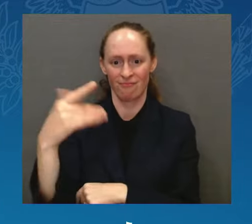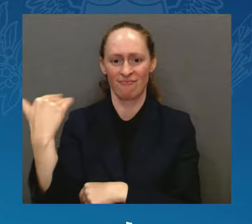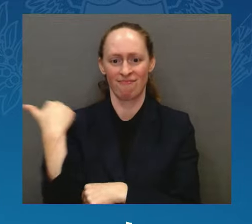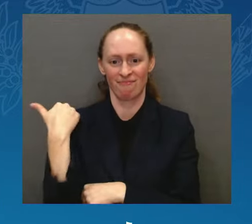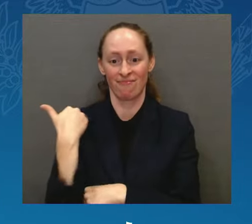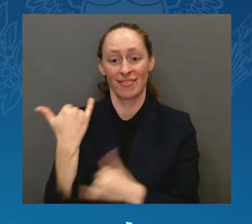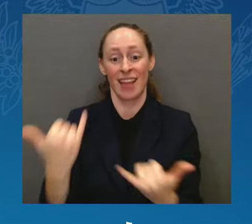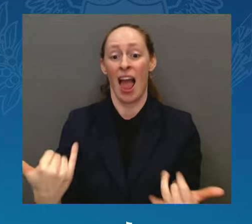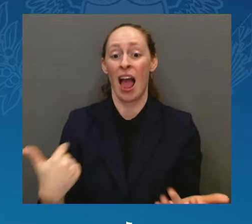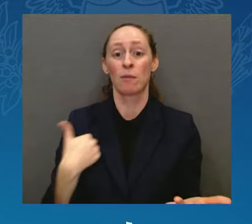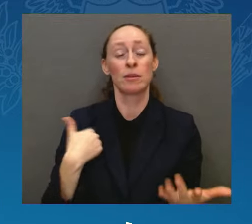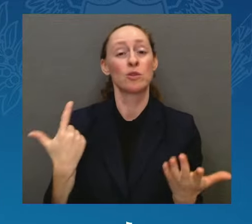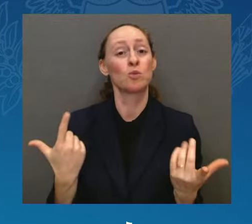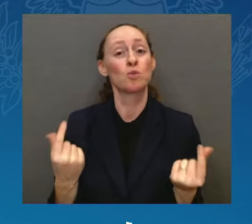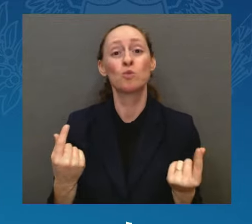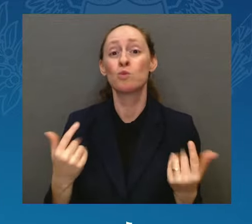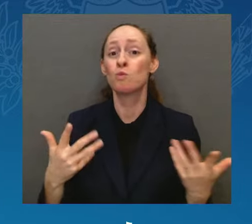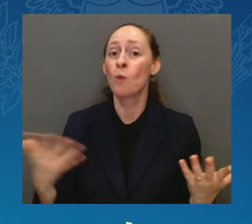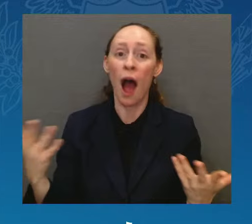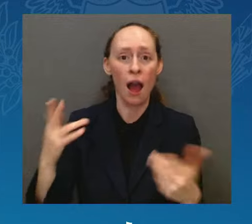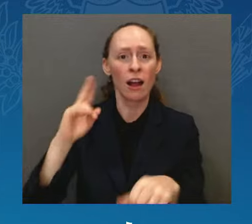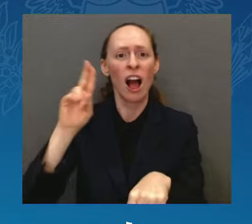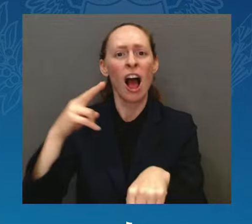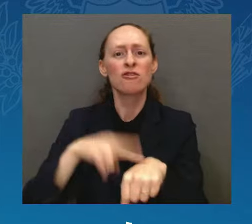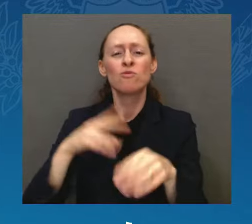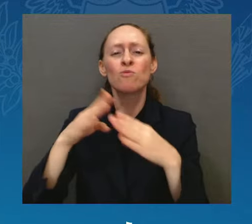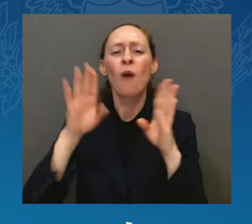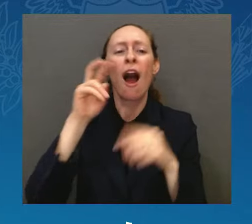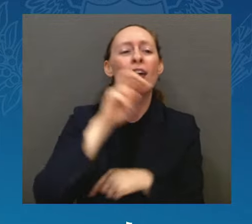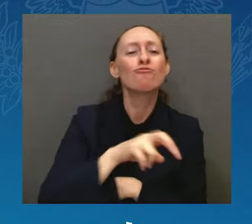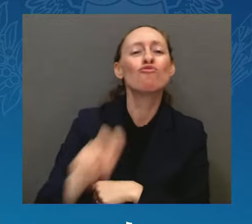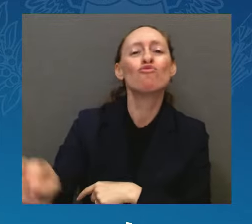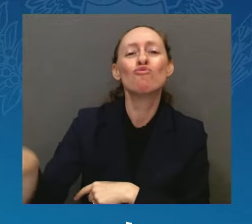including at many of our great Hispanic-Serving Institutions.